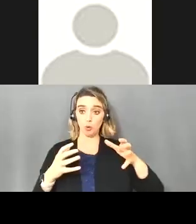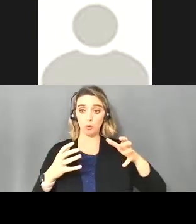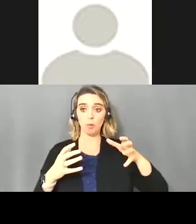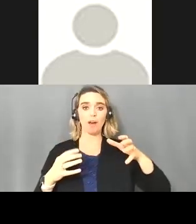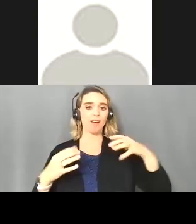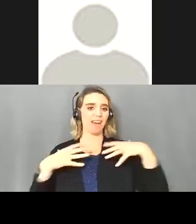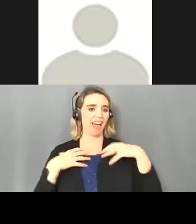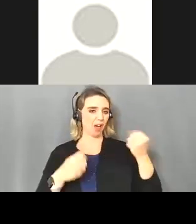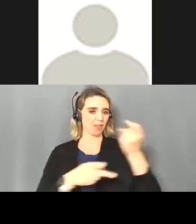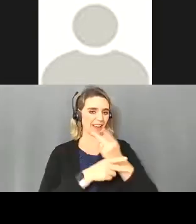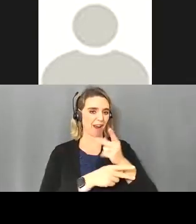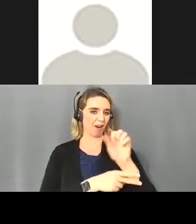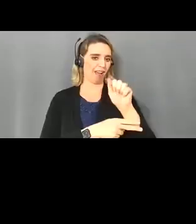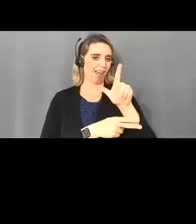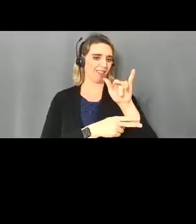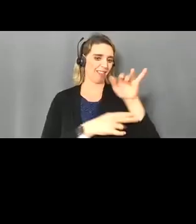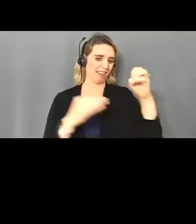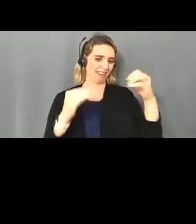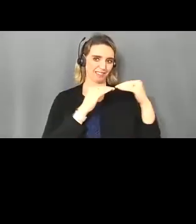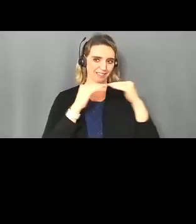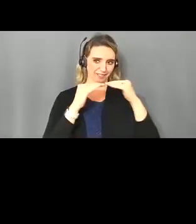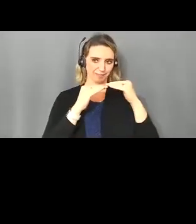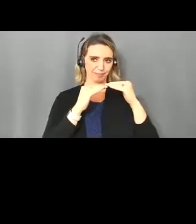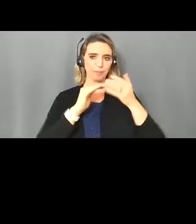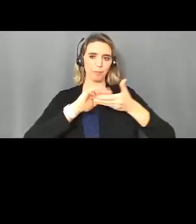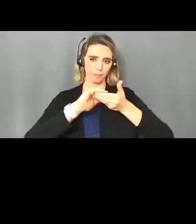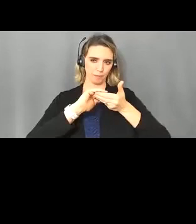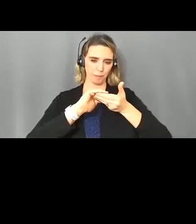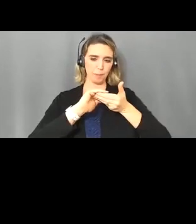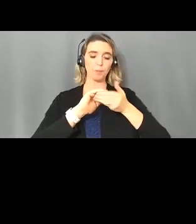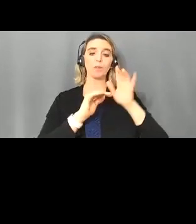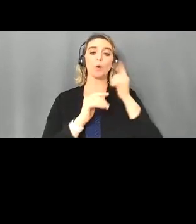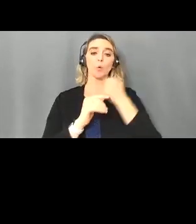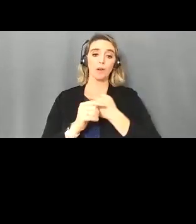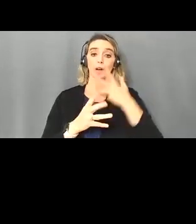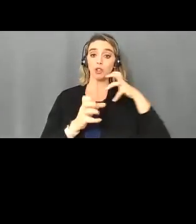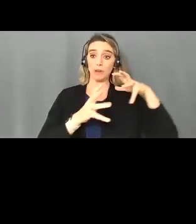and our mission is to engage, educate, and empower consumers